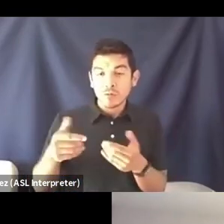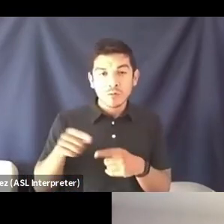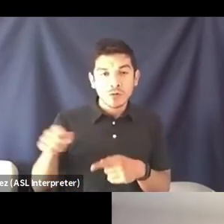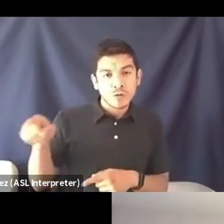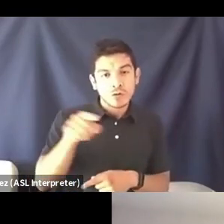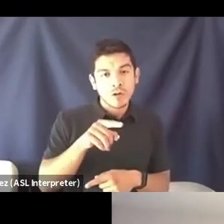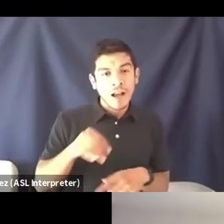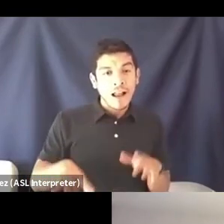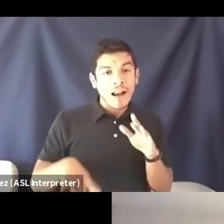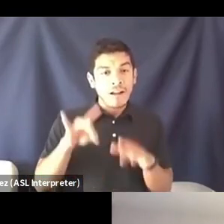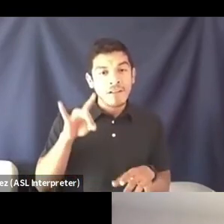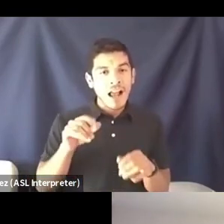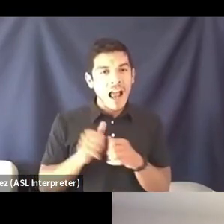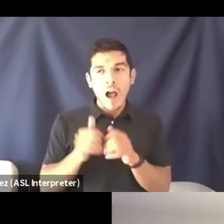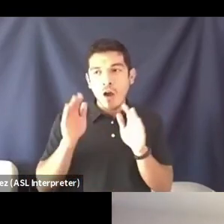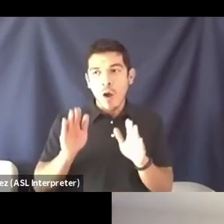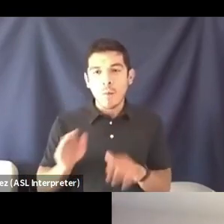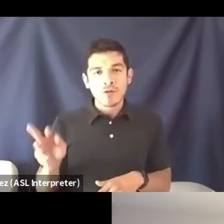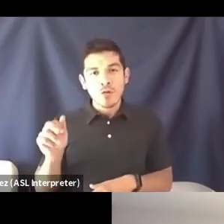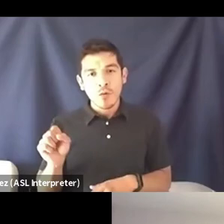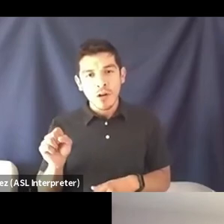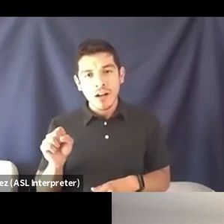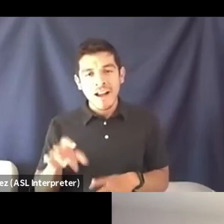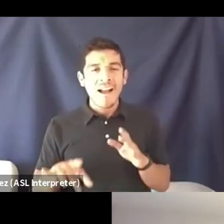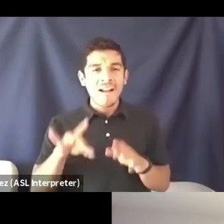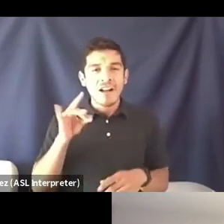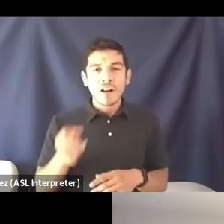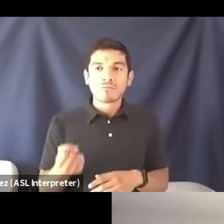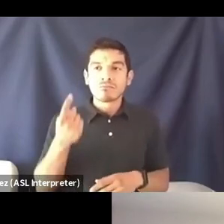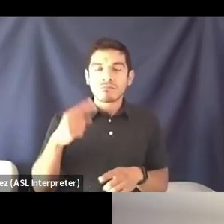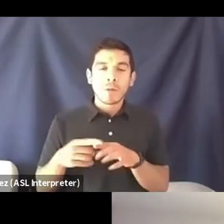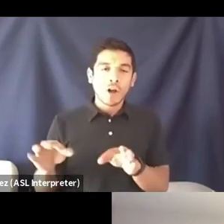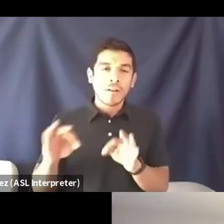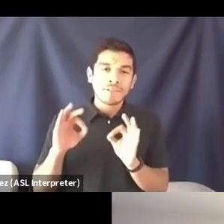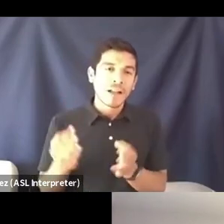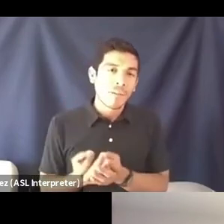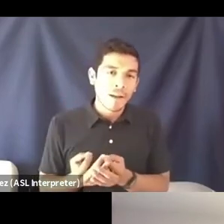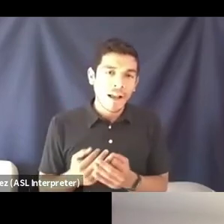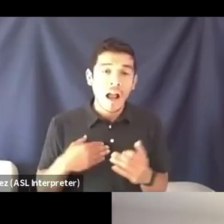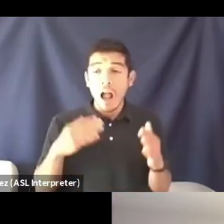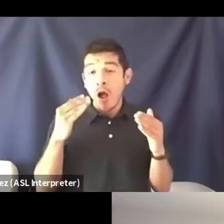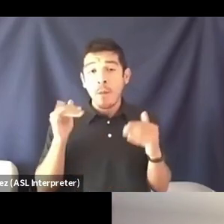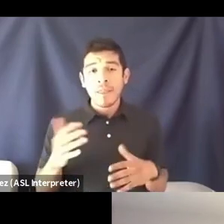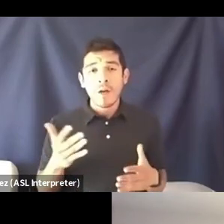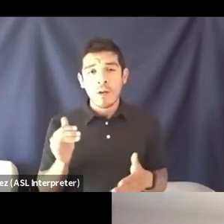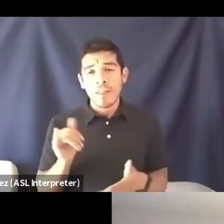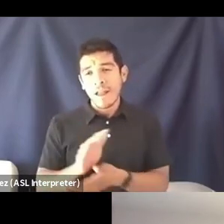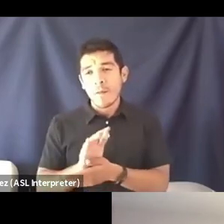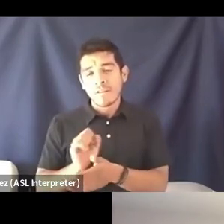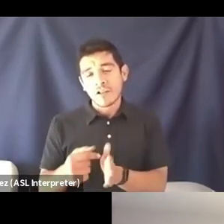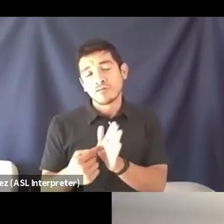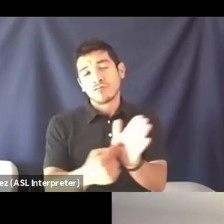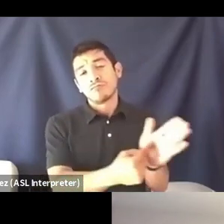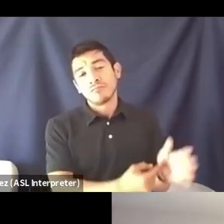And find out how incredible she was, find out how incredible her family was through the film. I hope that's what the film can represent.